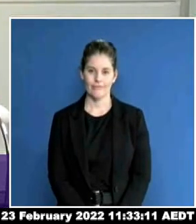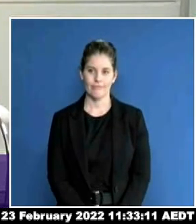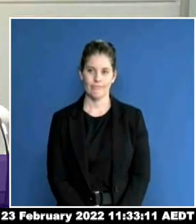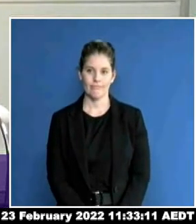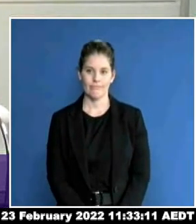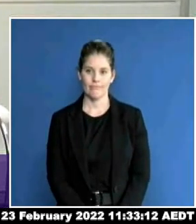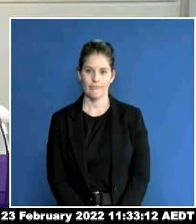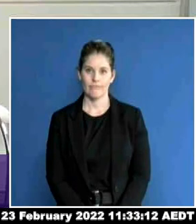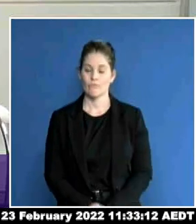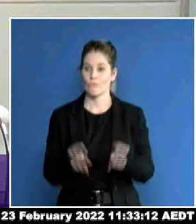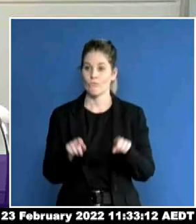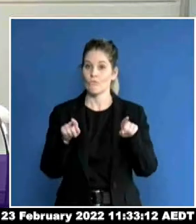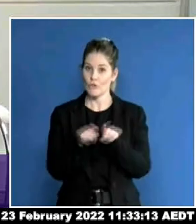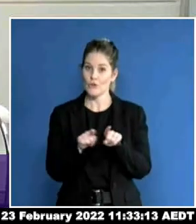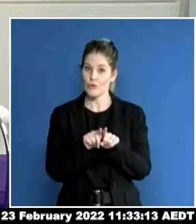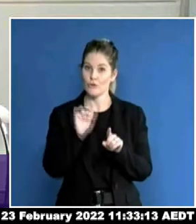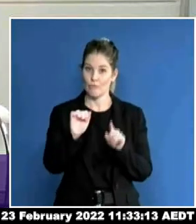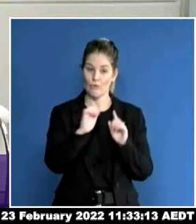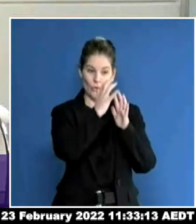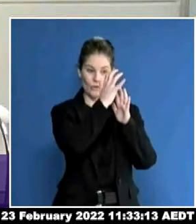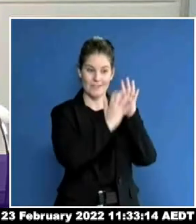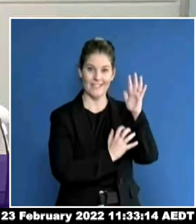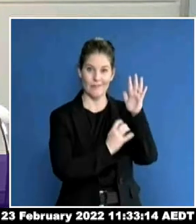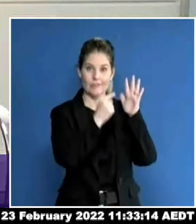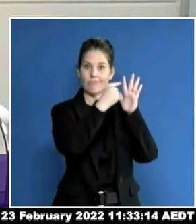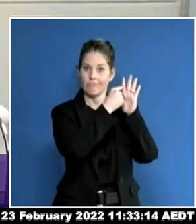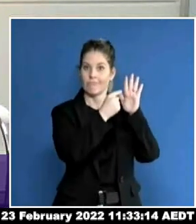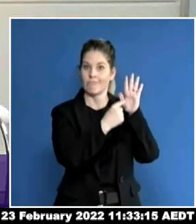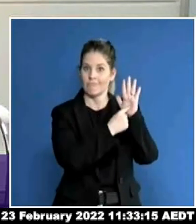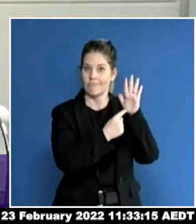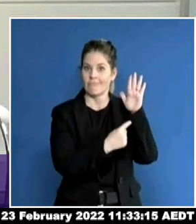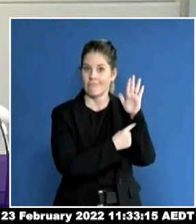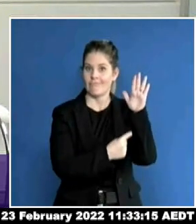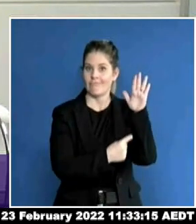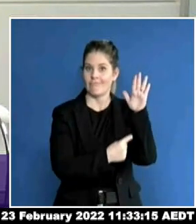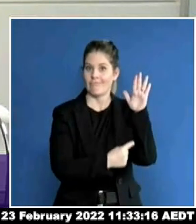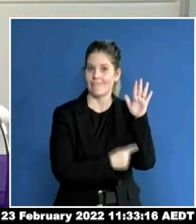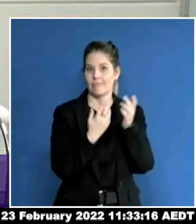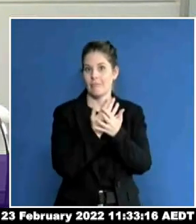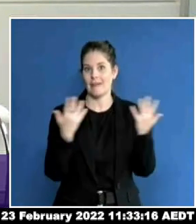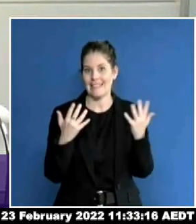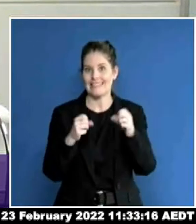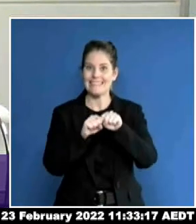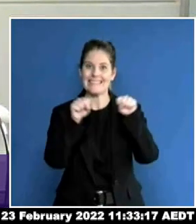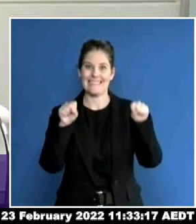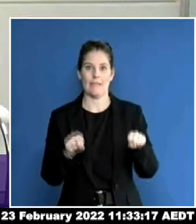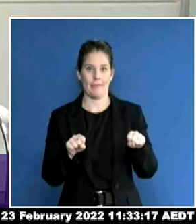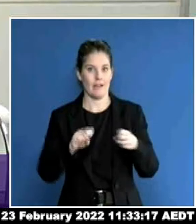systemic issues which disadvantage disabled young people, including issues relating to